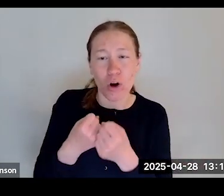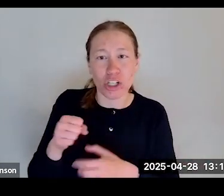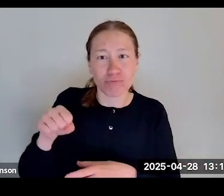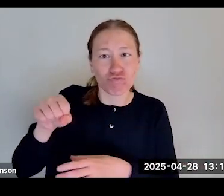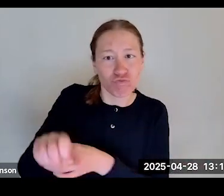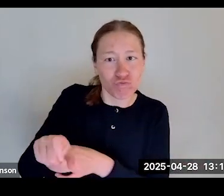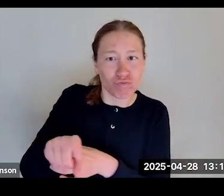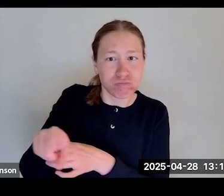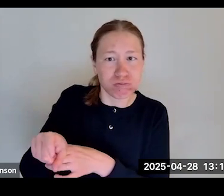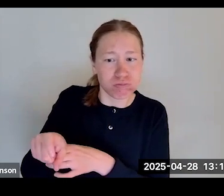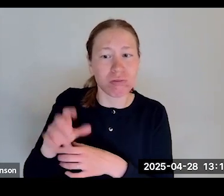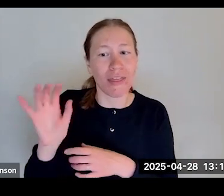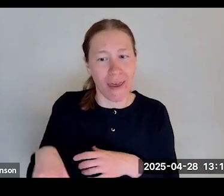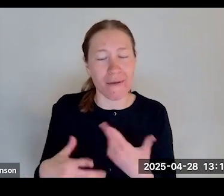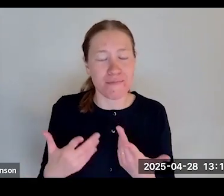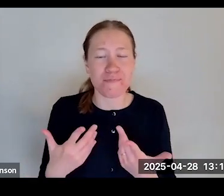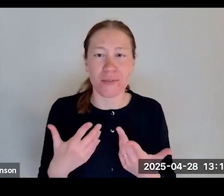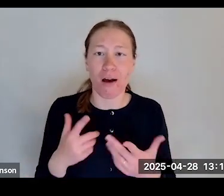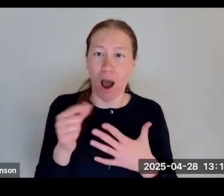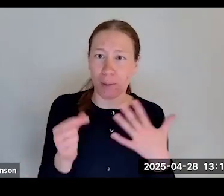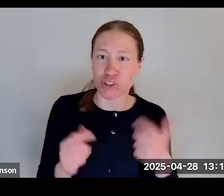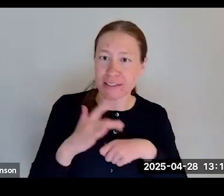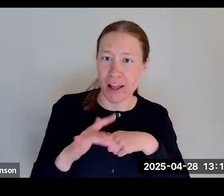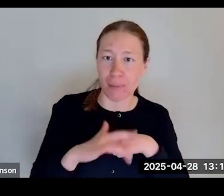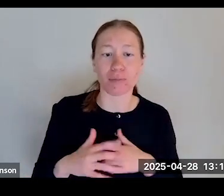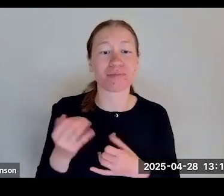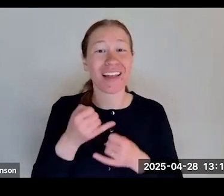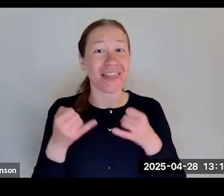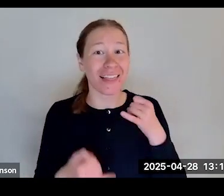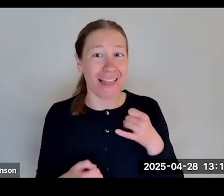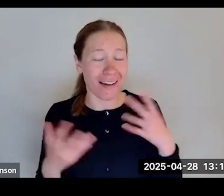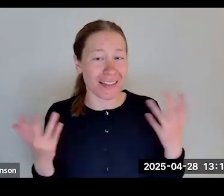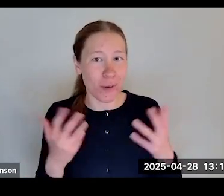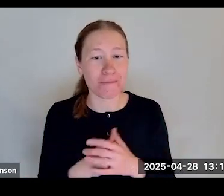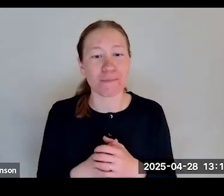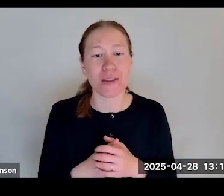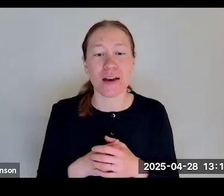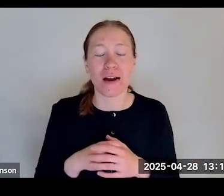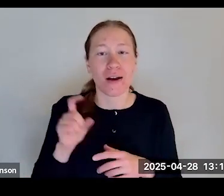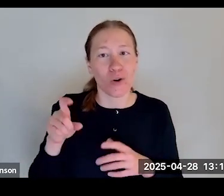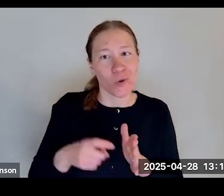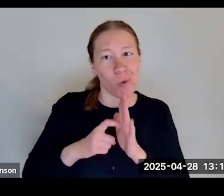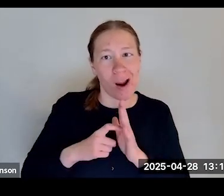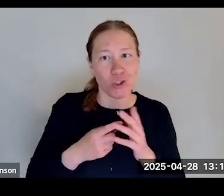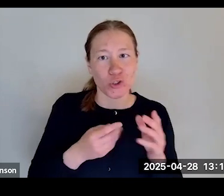The last workplace barrier this employer reported was the need to transport heavy materials throughout their office.